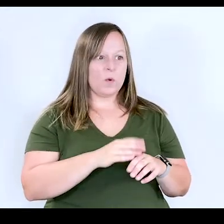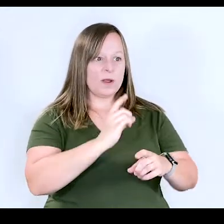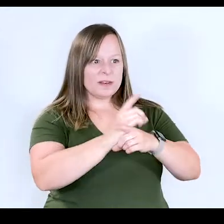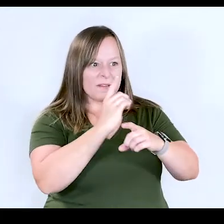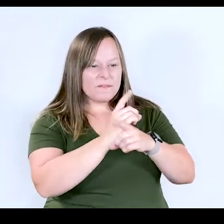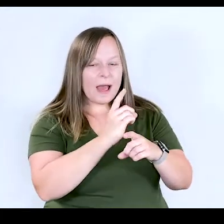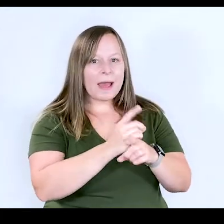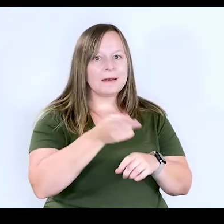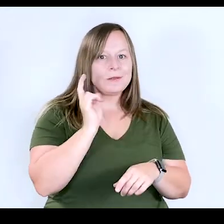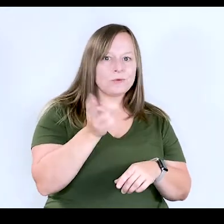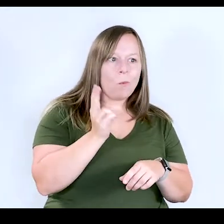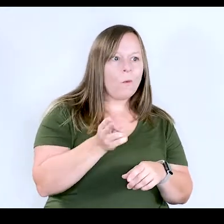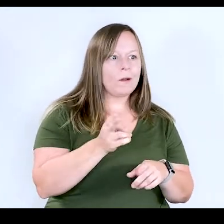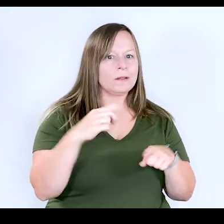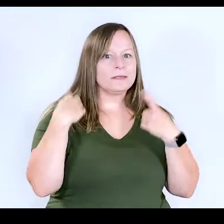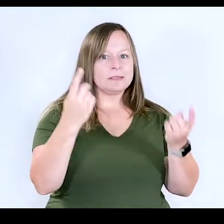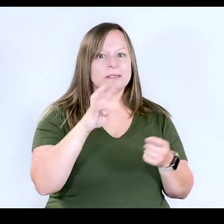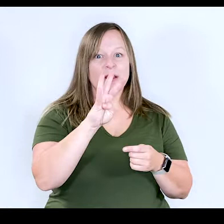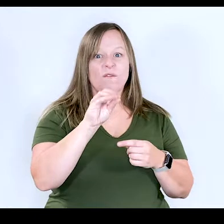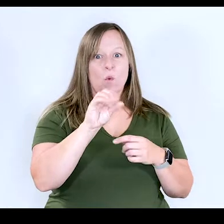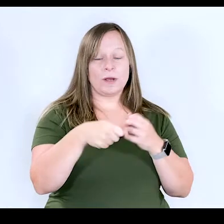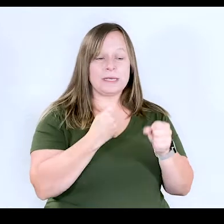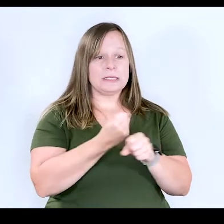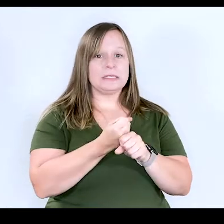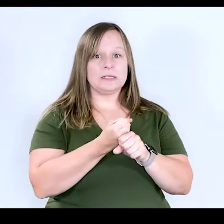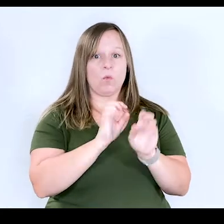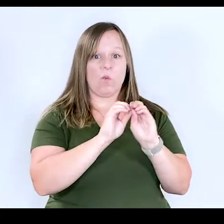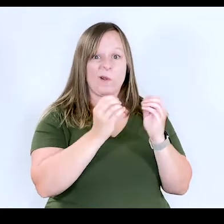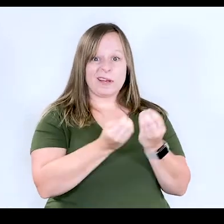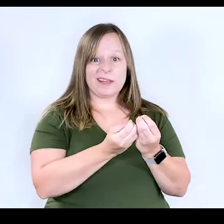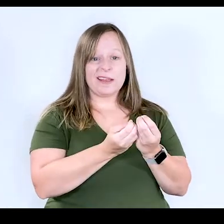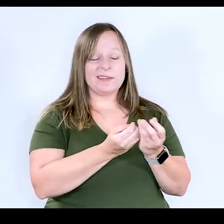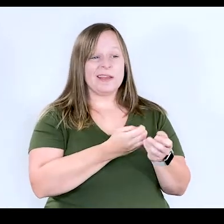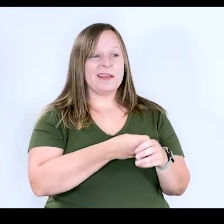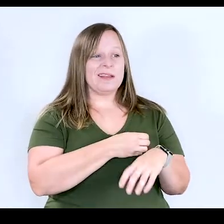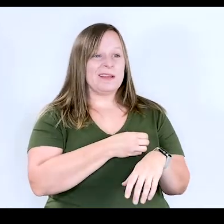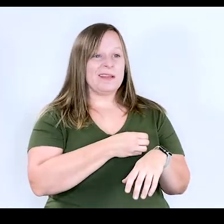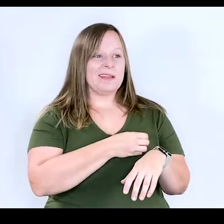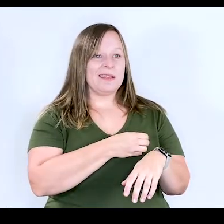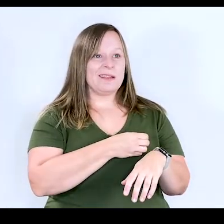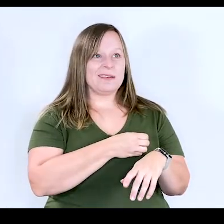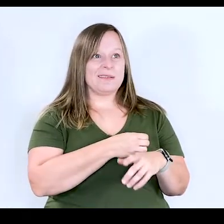and have been here historically since the '40s as an organization primarily focused